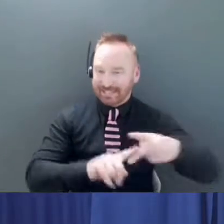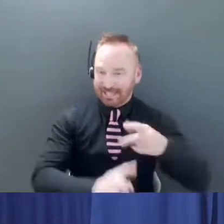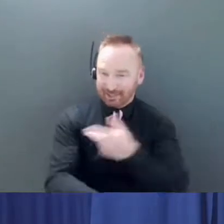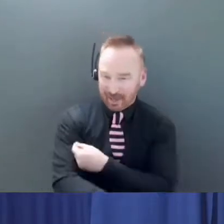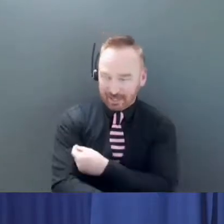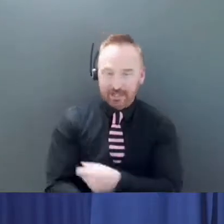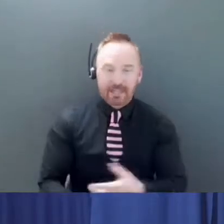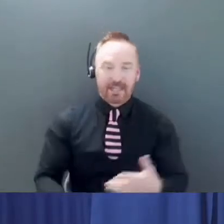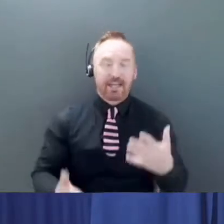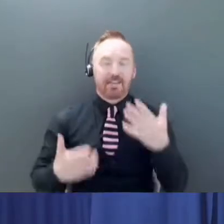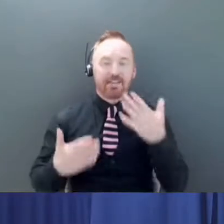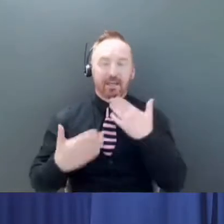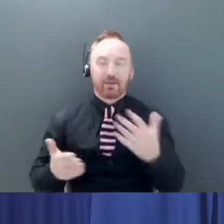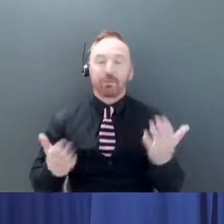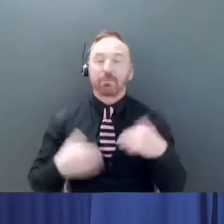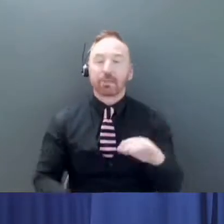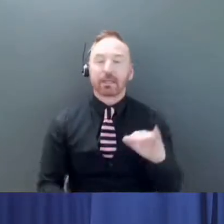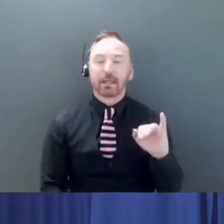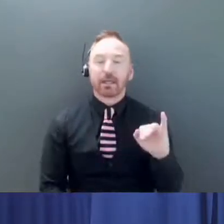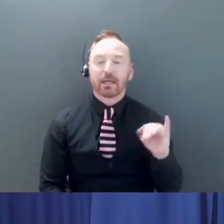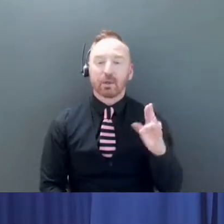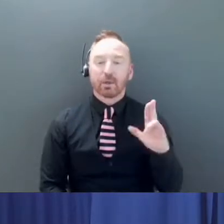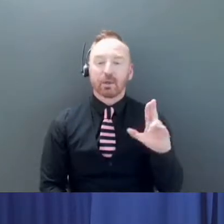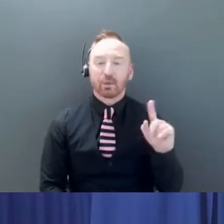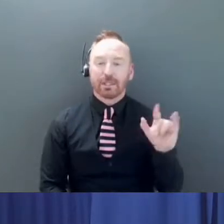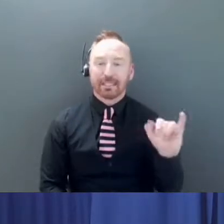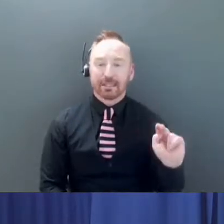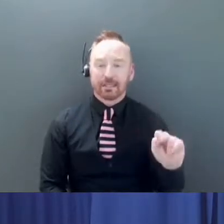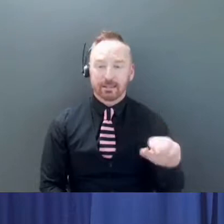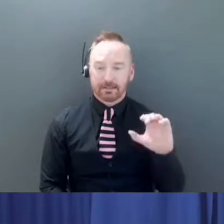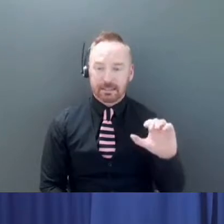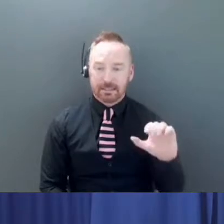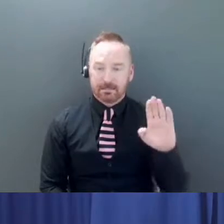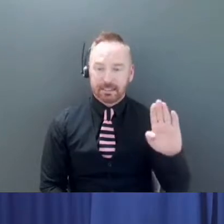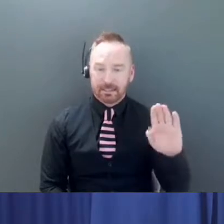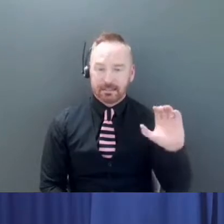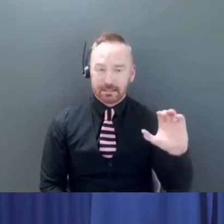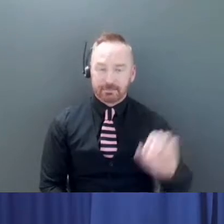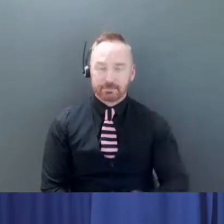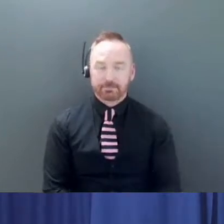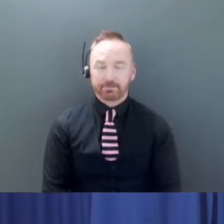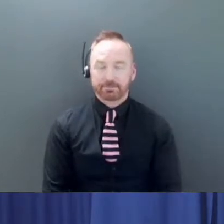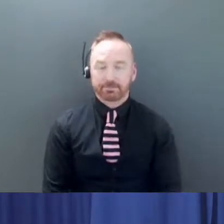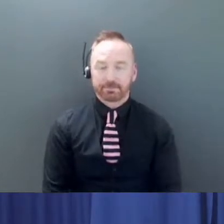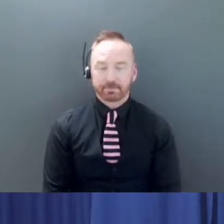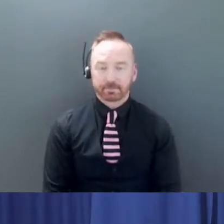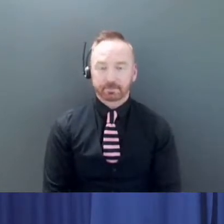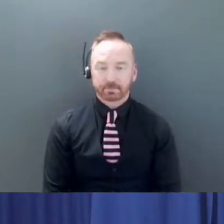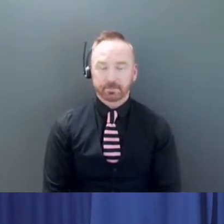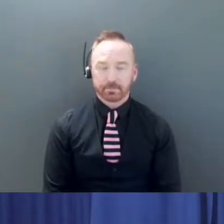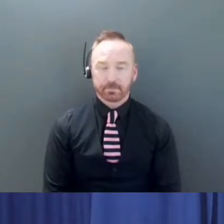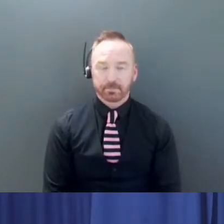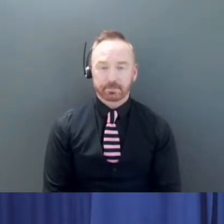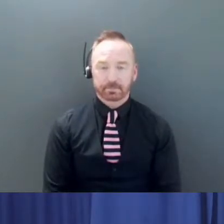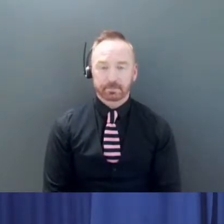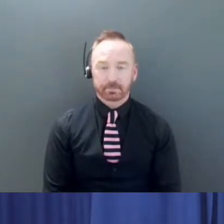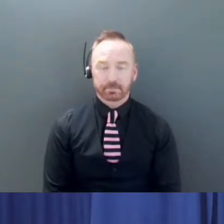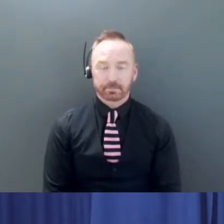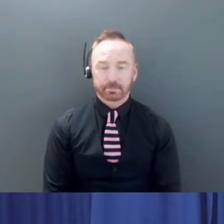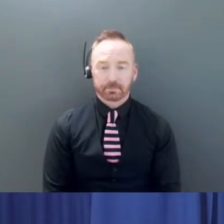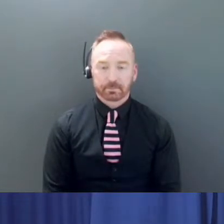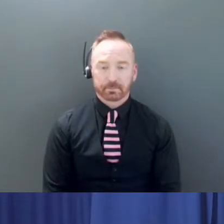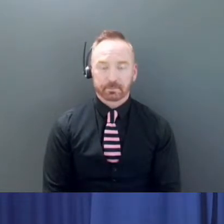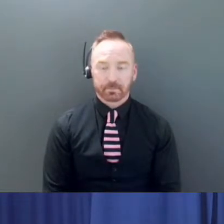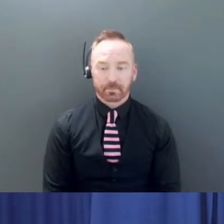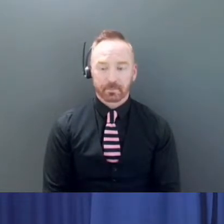We'll move to Julian, CBC.